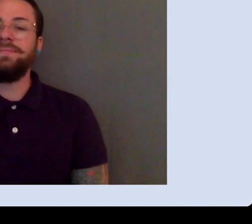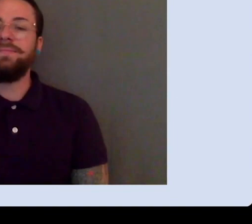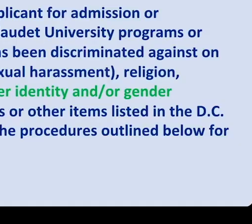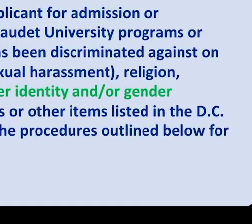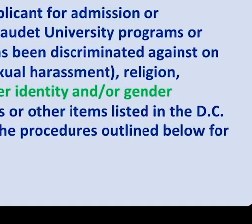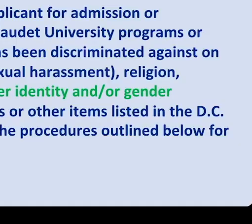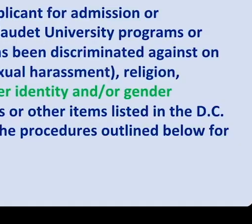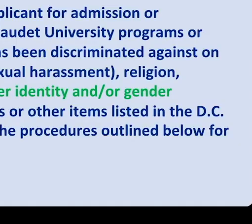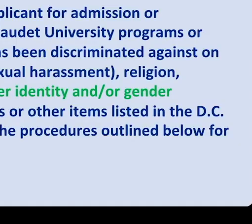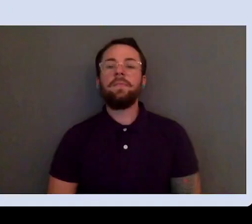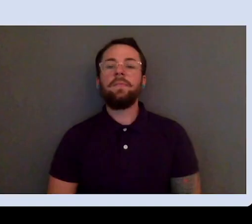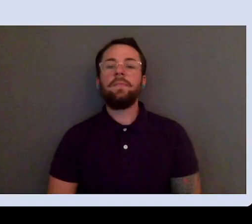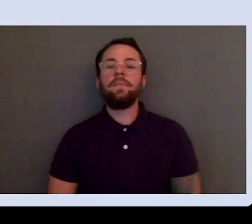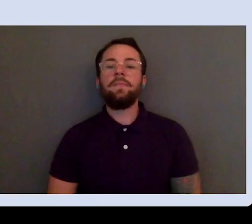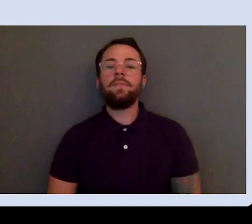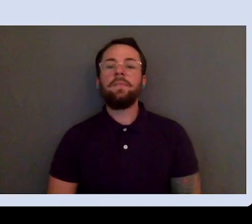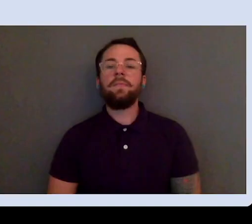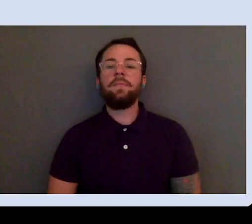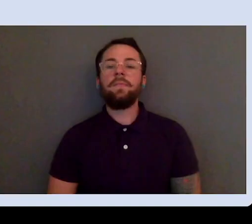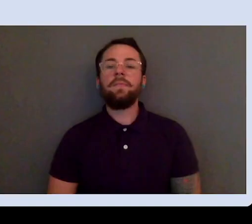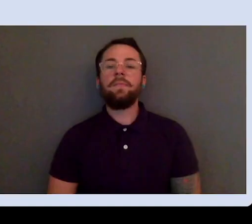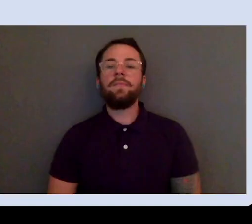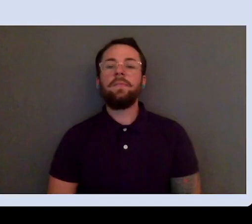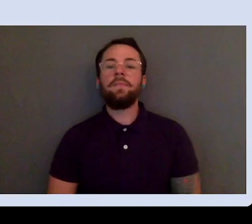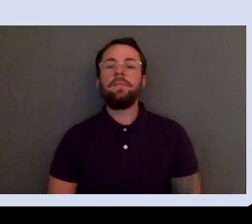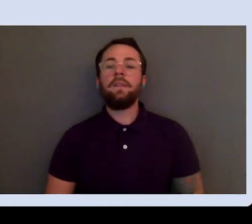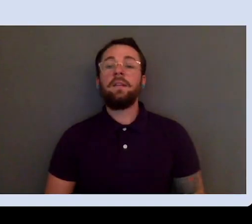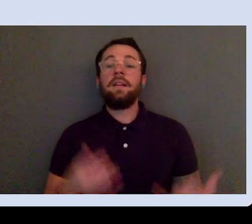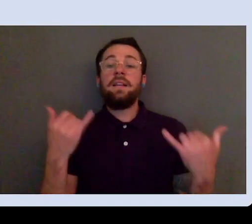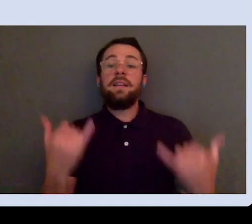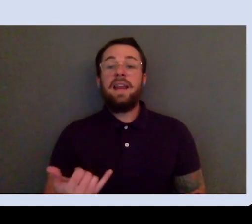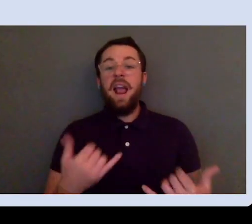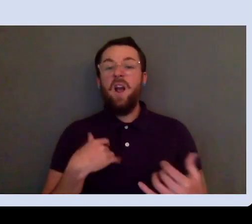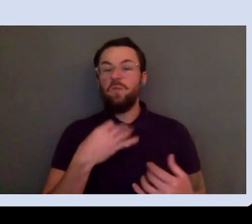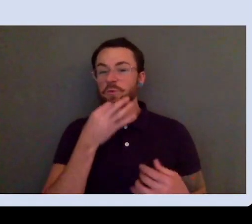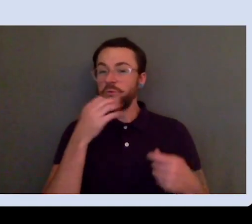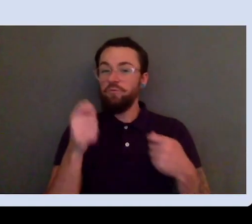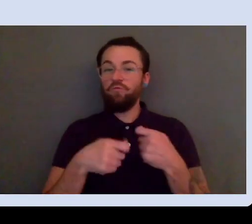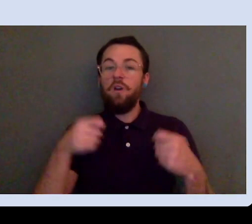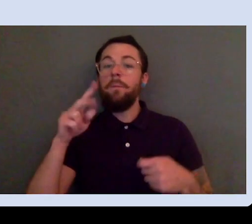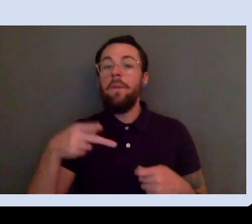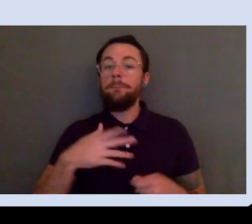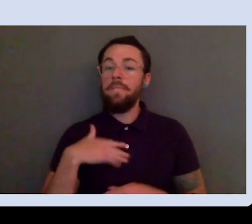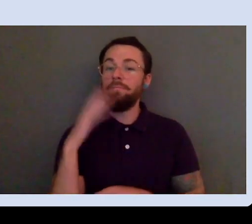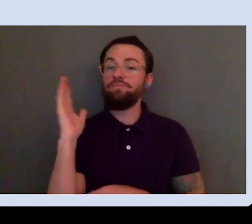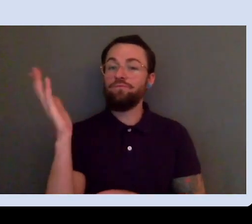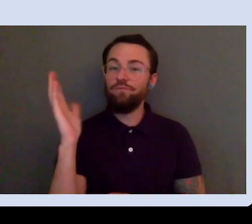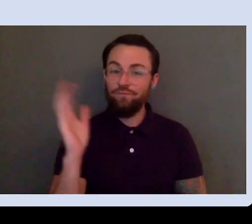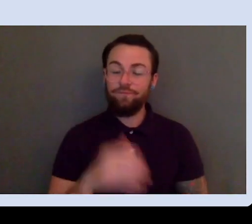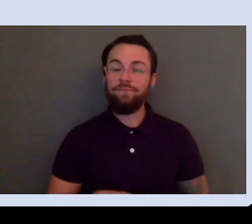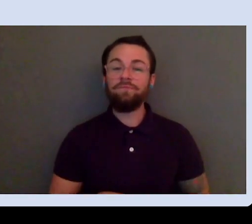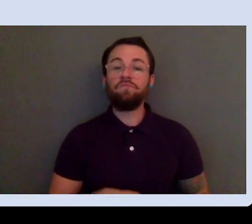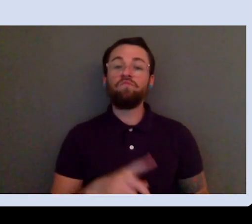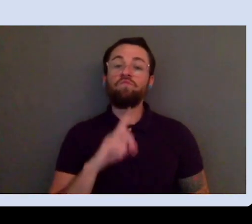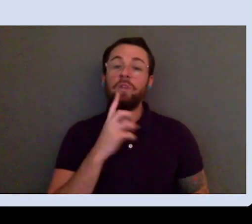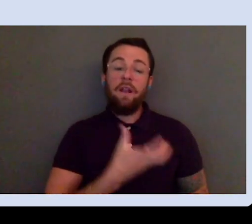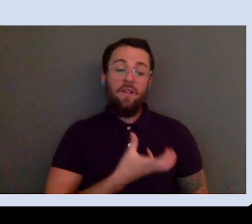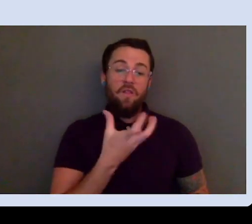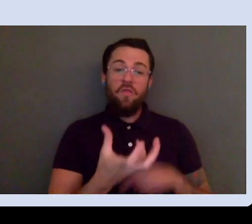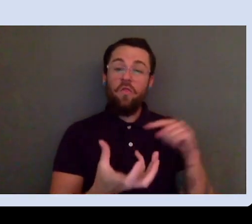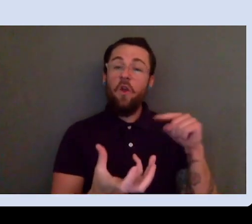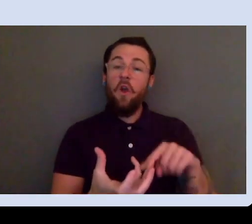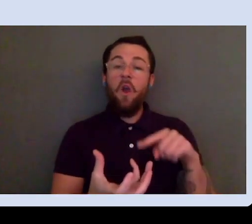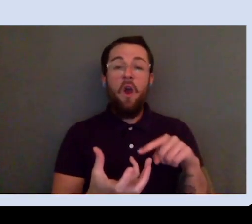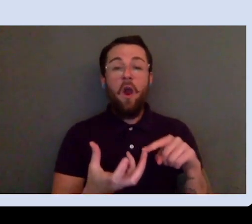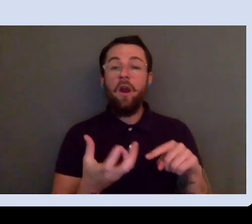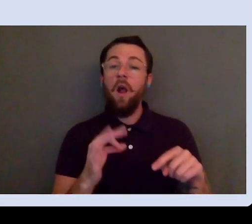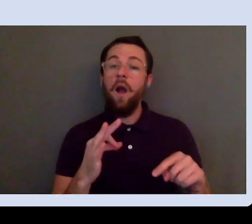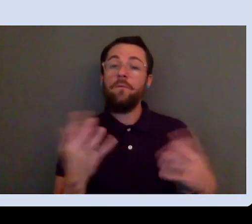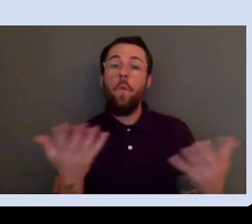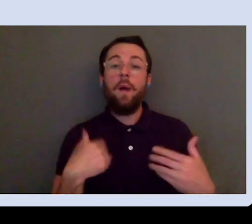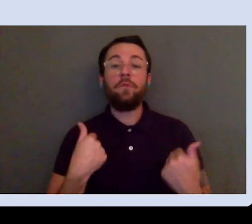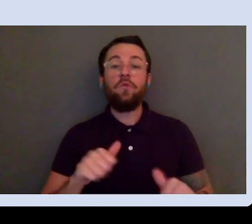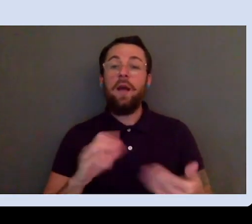adding it as further protection for your student body.